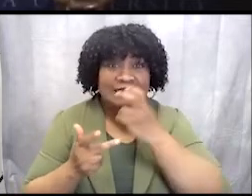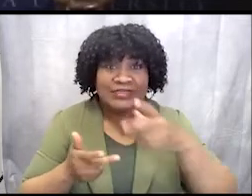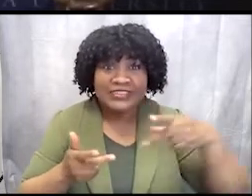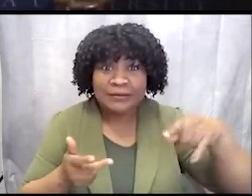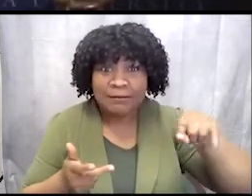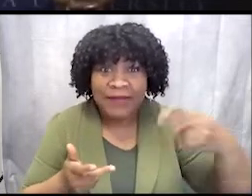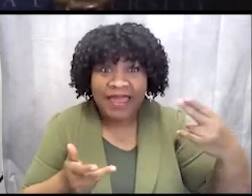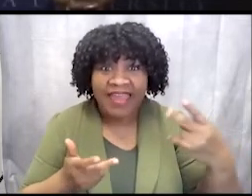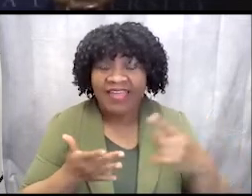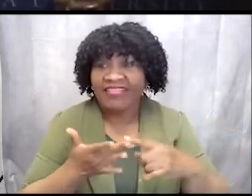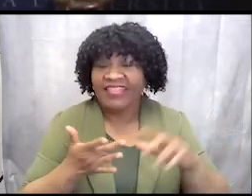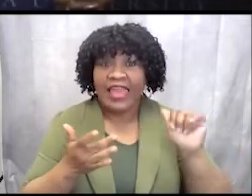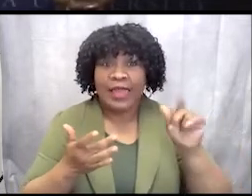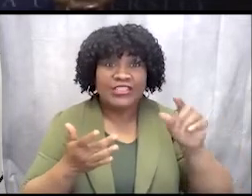other administrative leaders.